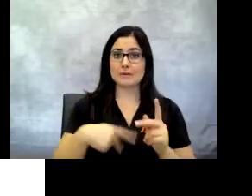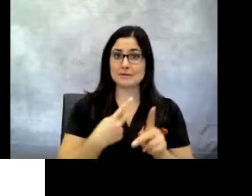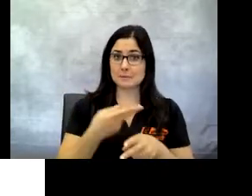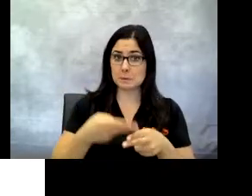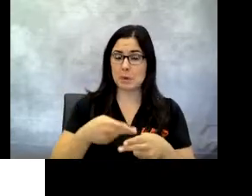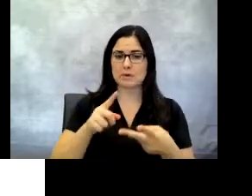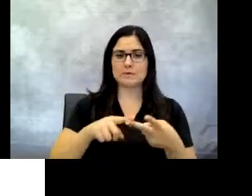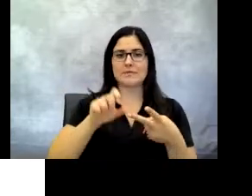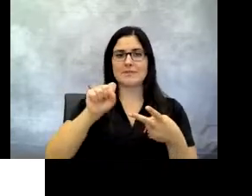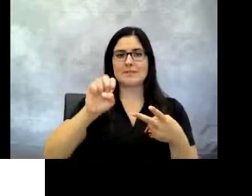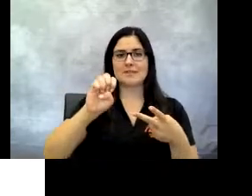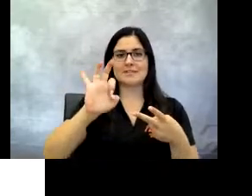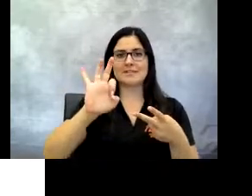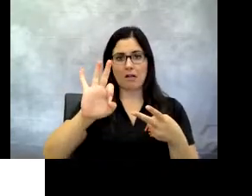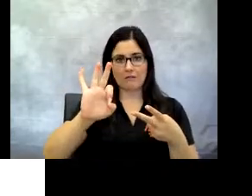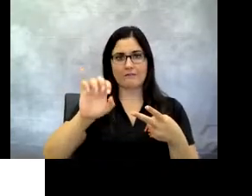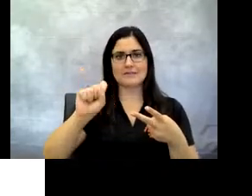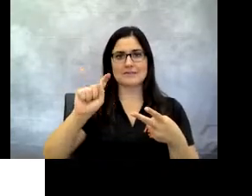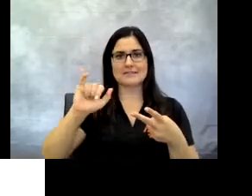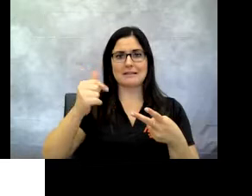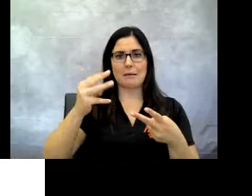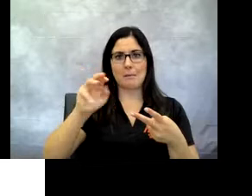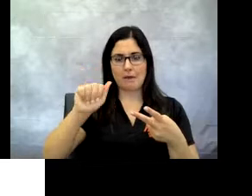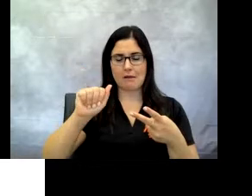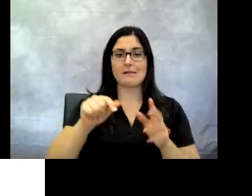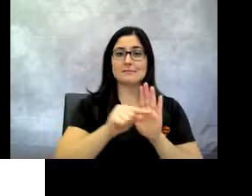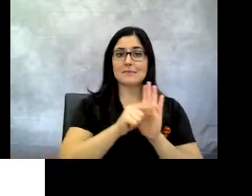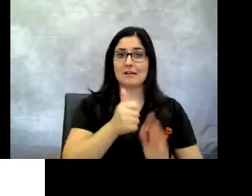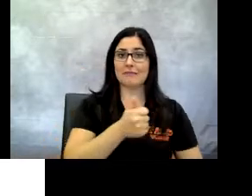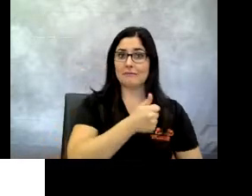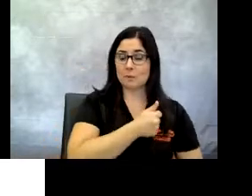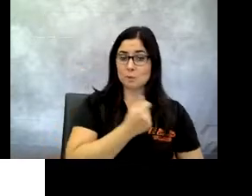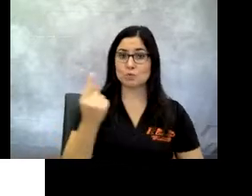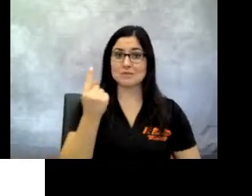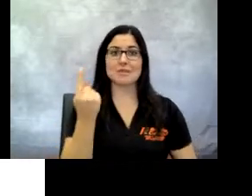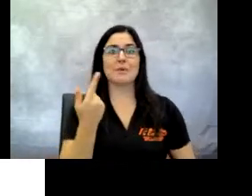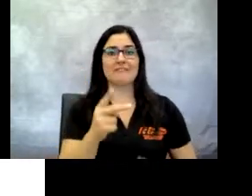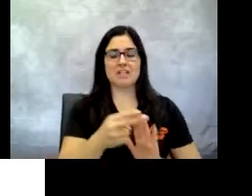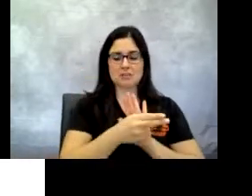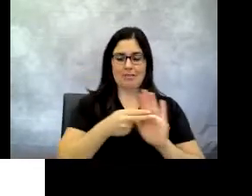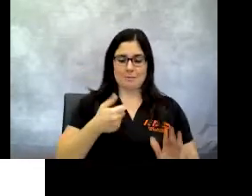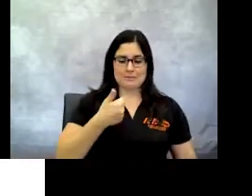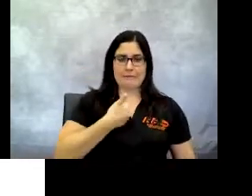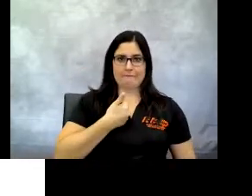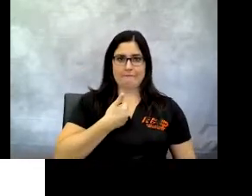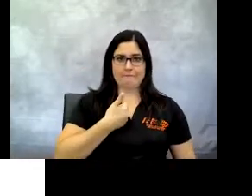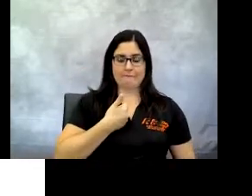So this is negative attitudes that someone places on themselves, which include internalized shame.